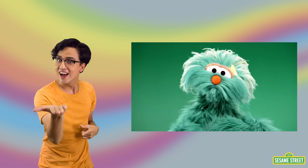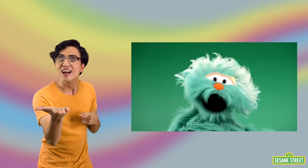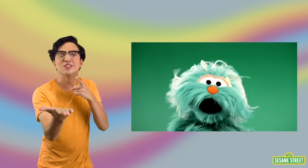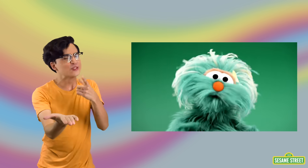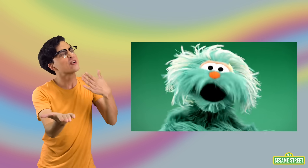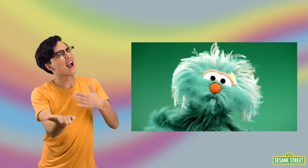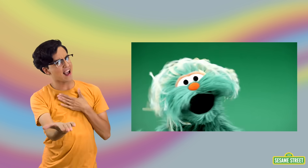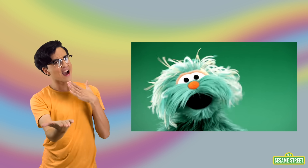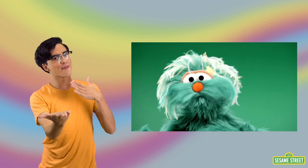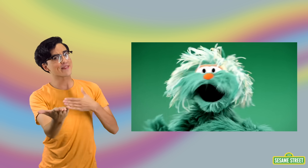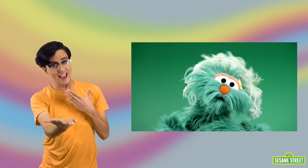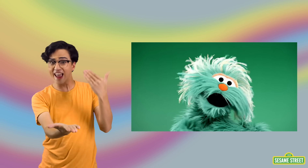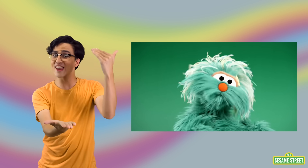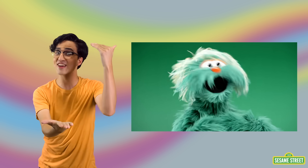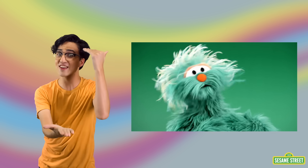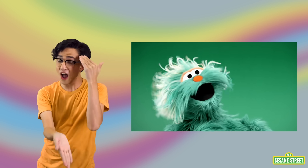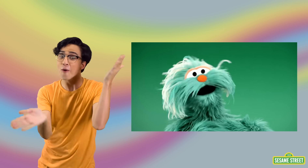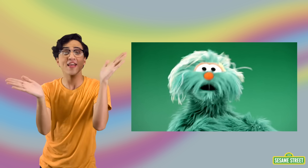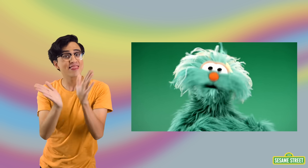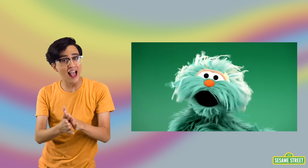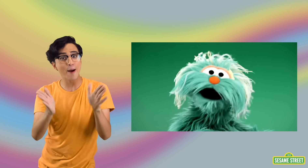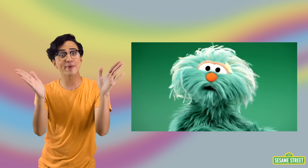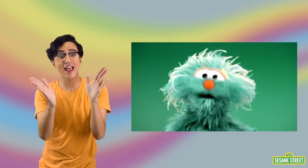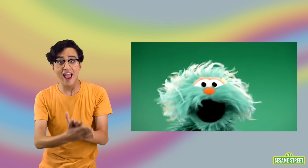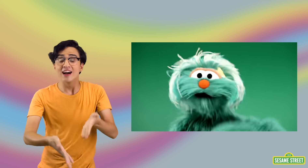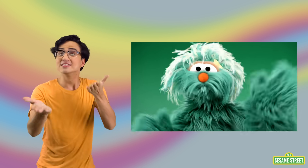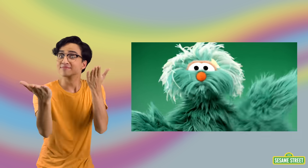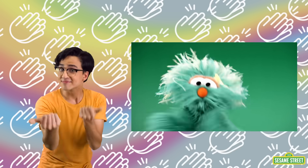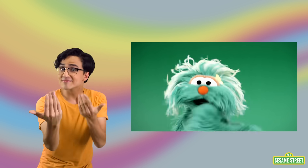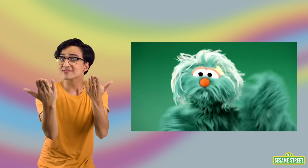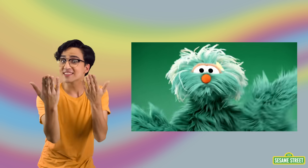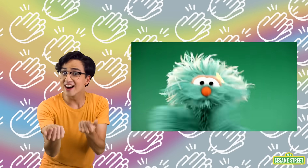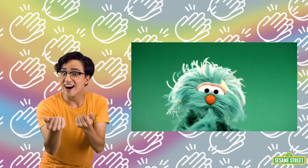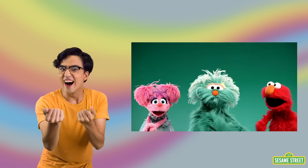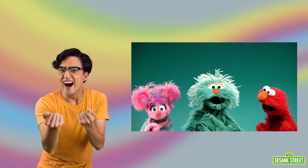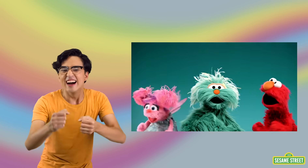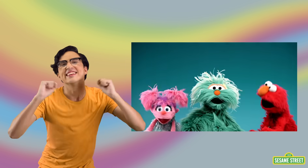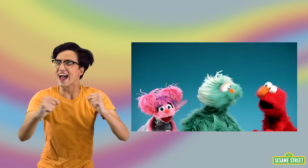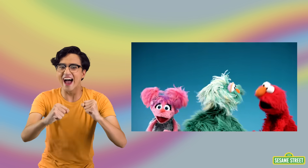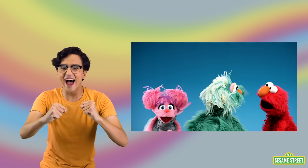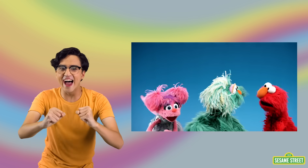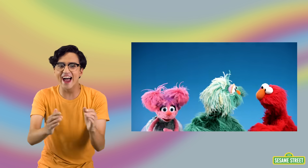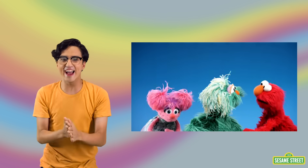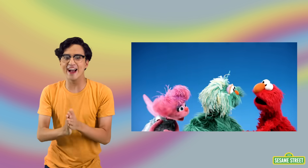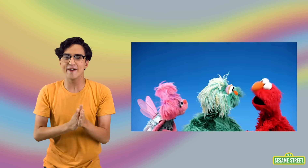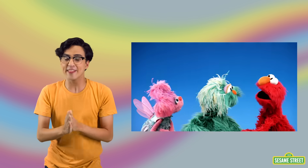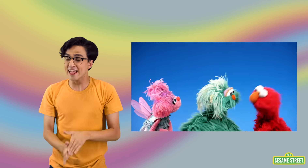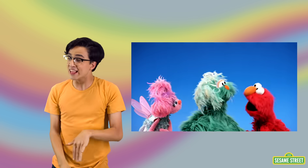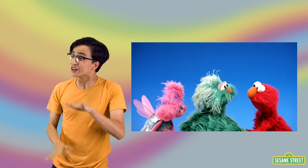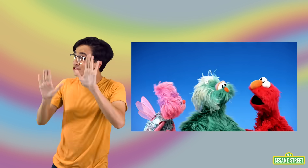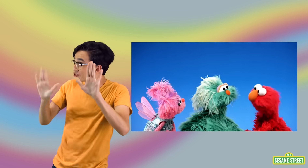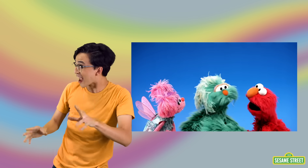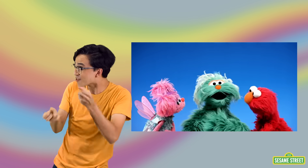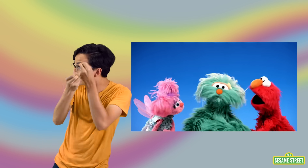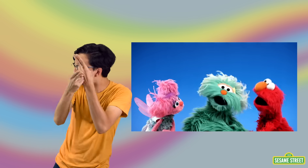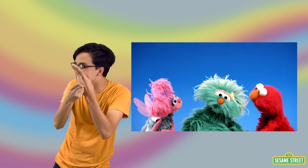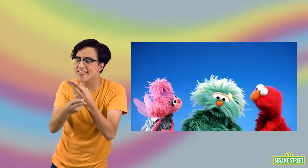If you're happy and you know it, clap your hands That was great, Rosita!